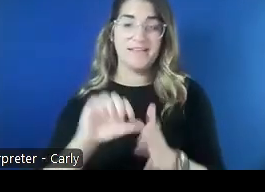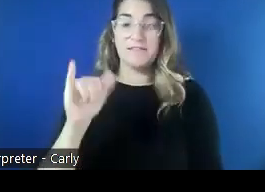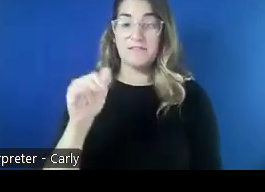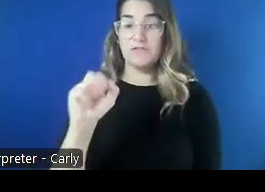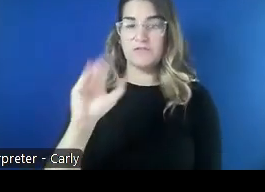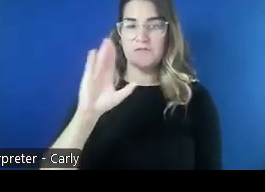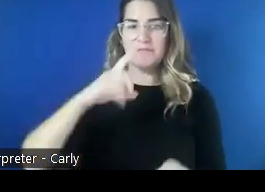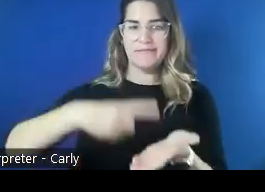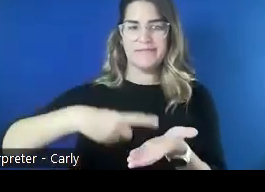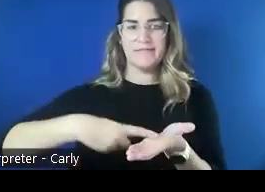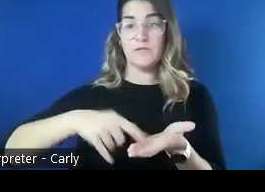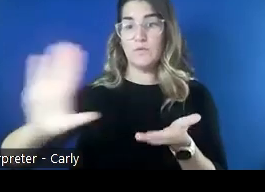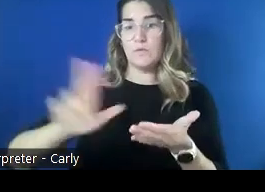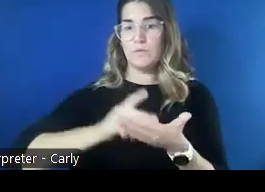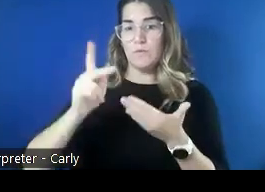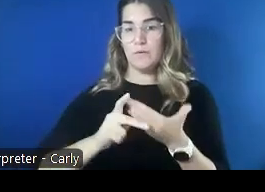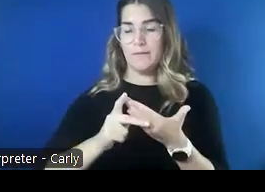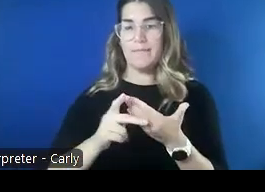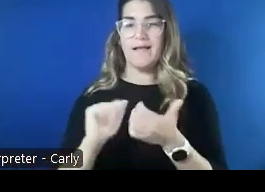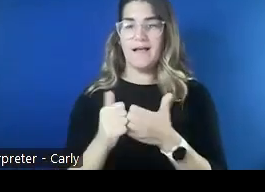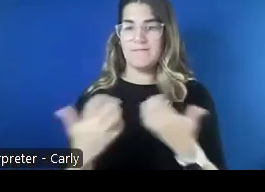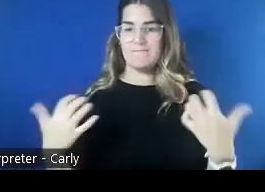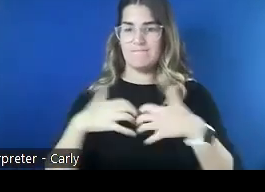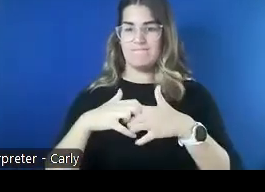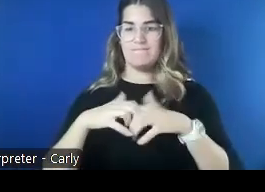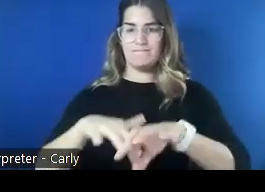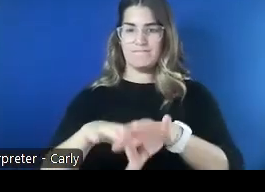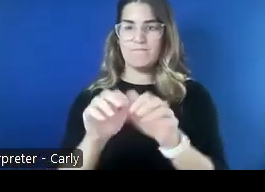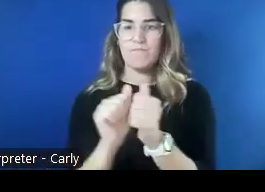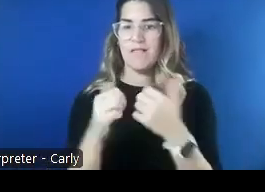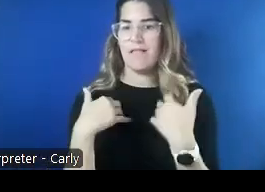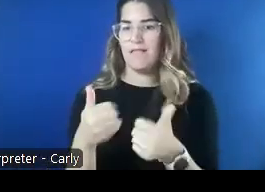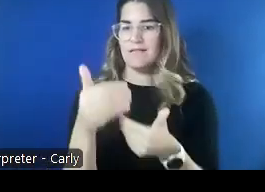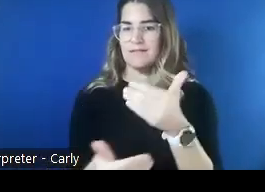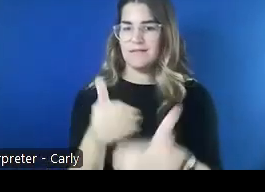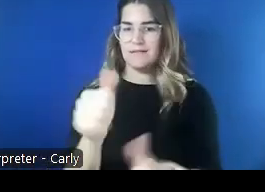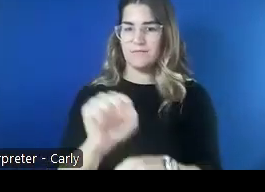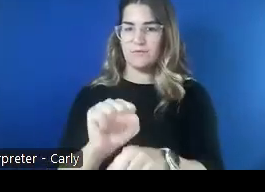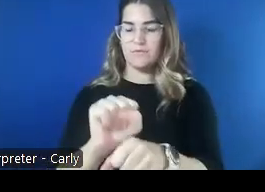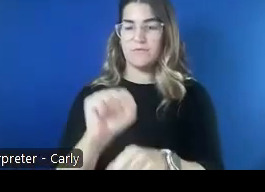um her program and how it clicks into our Healthy Steps work uh Karen's going to talk about um that